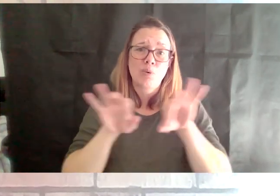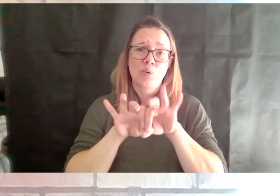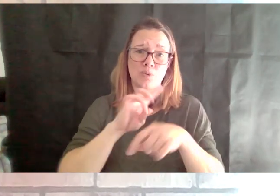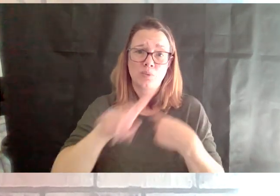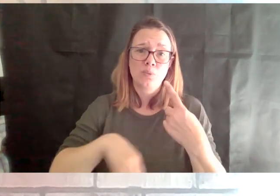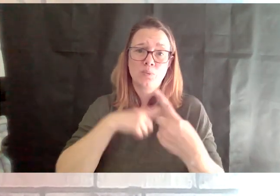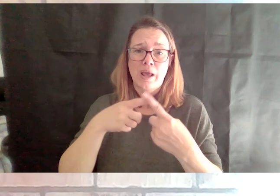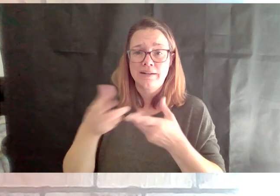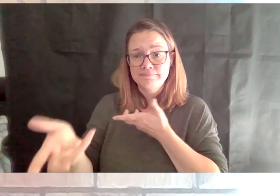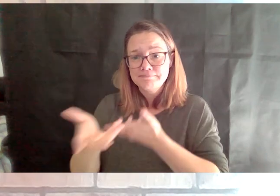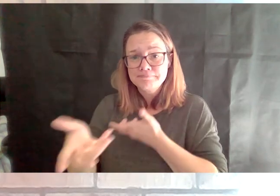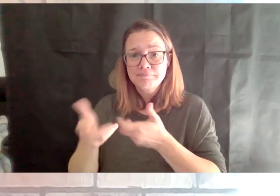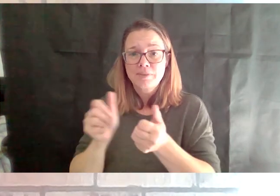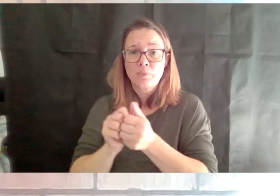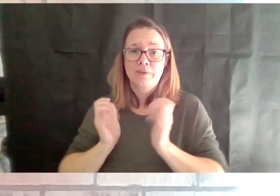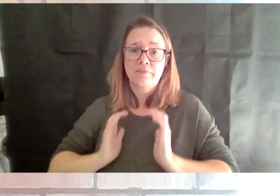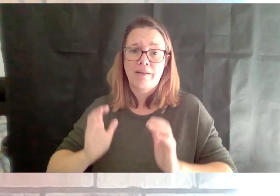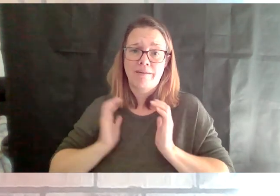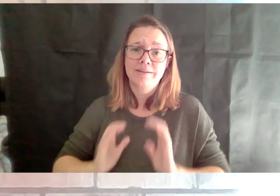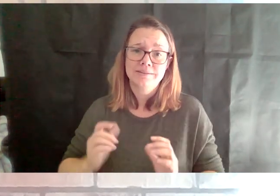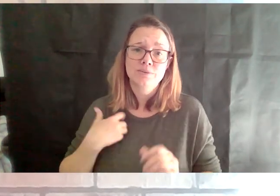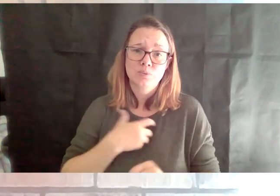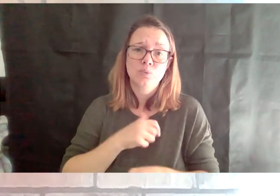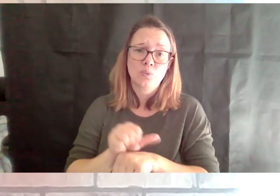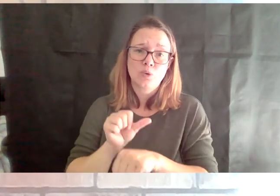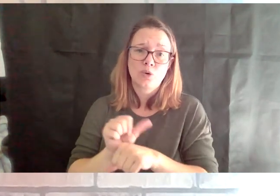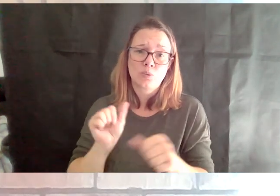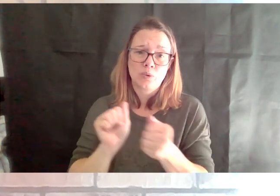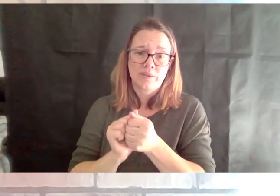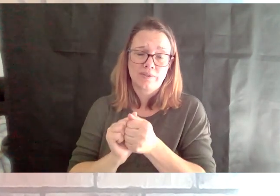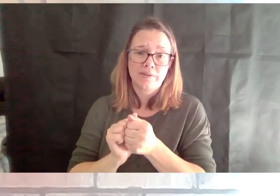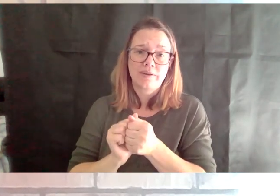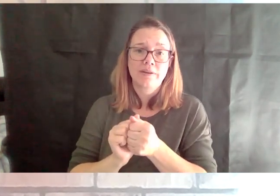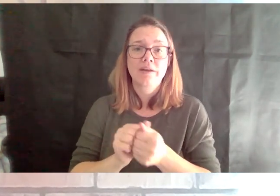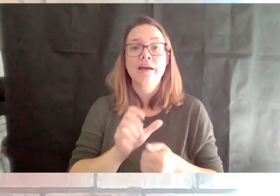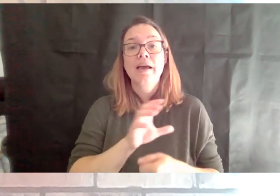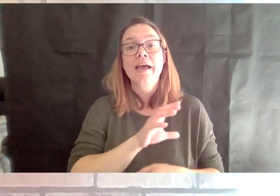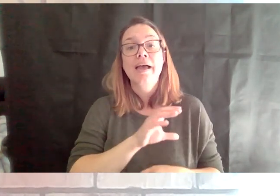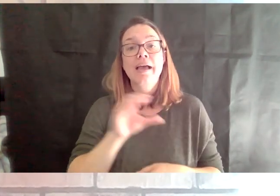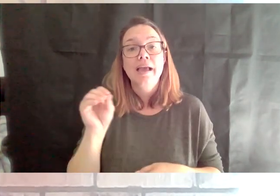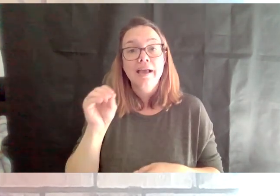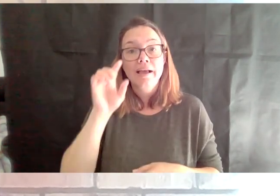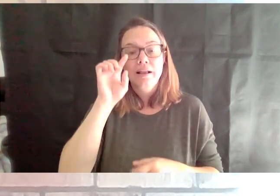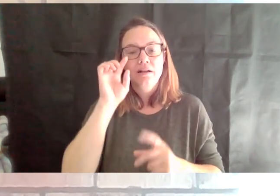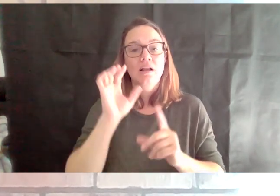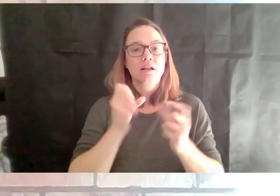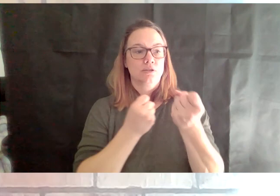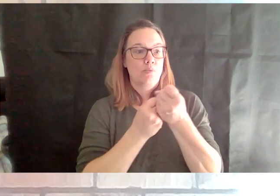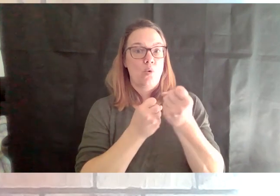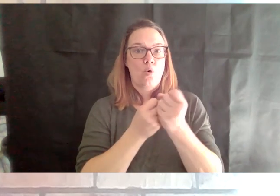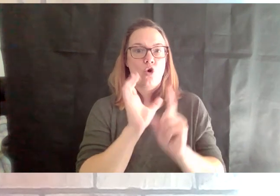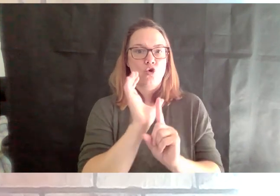with clients on our caseload. And two, the culture of support at MHCD